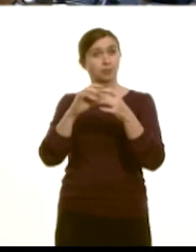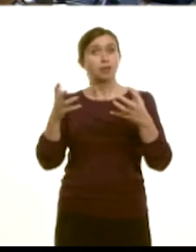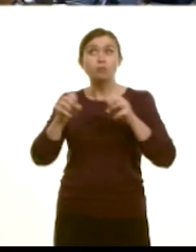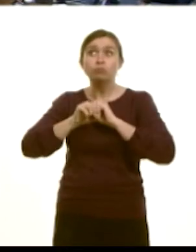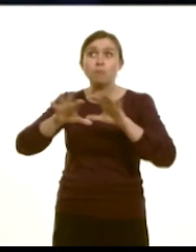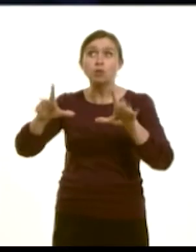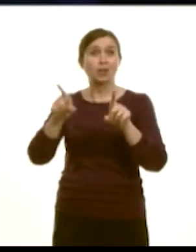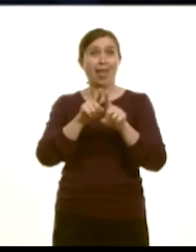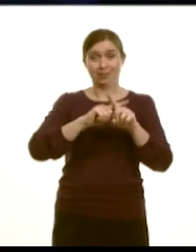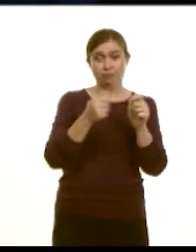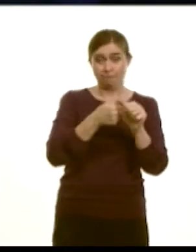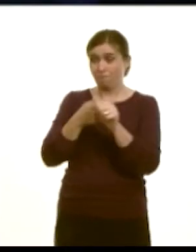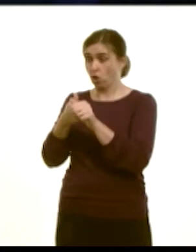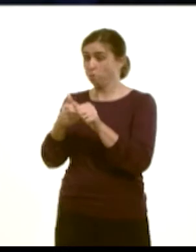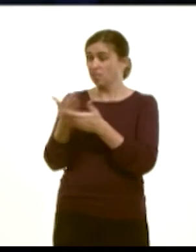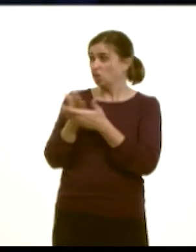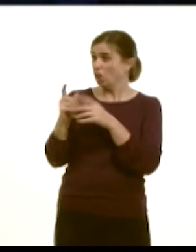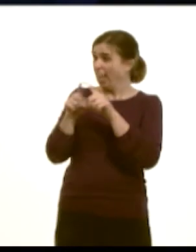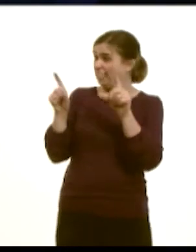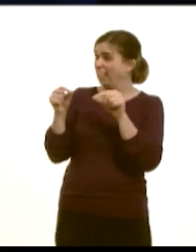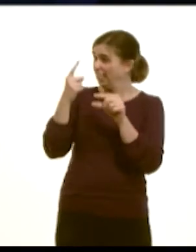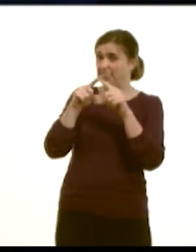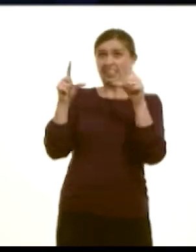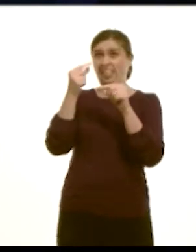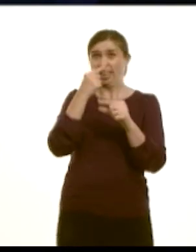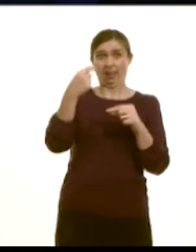However, while many private attractions are collaborating in that way, the Welsh Government